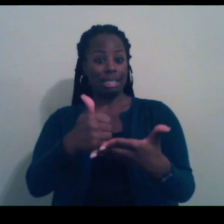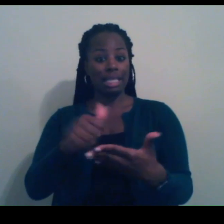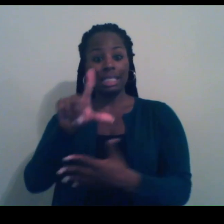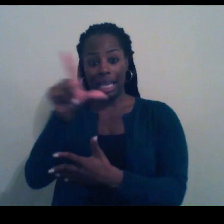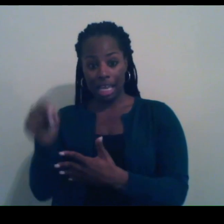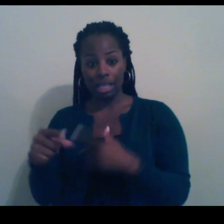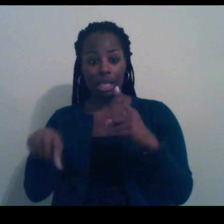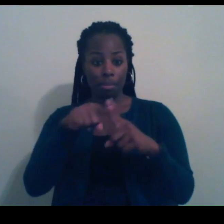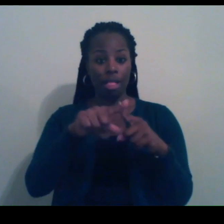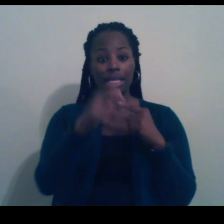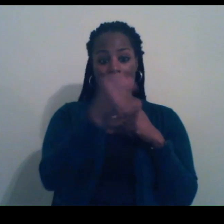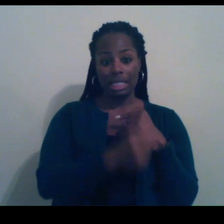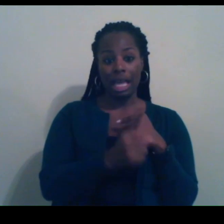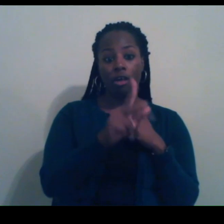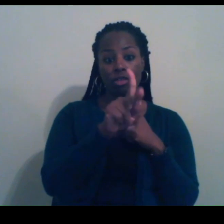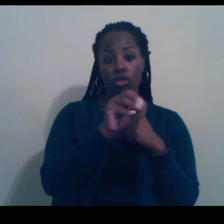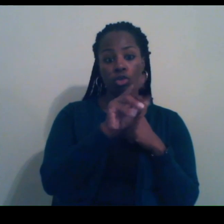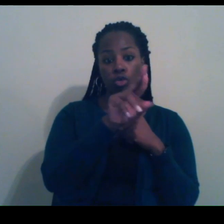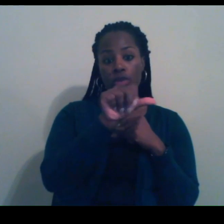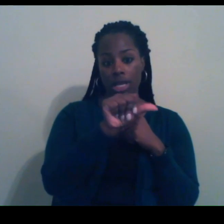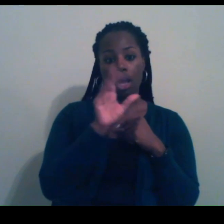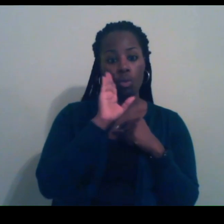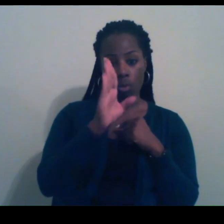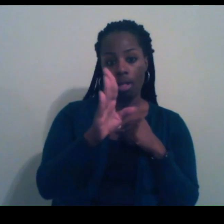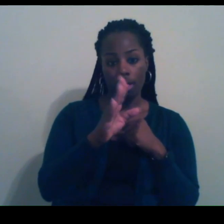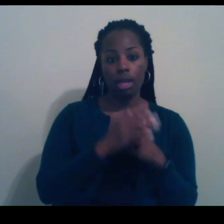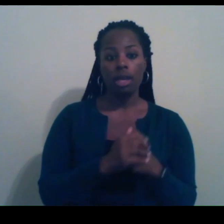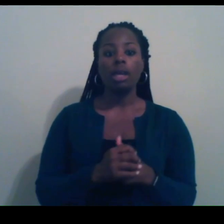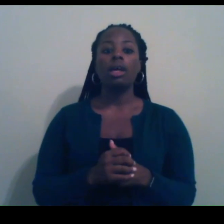Dr. Hahn can speak to you about the status of tests because one of the